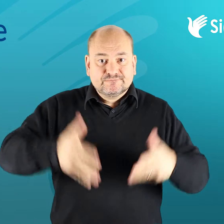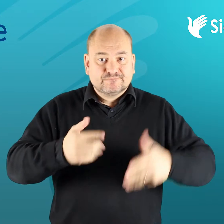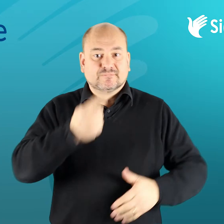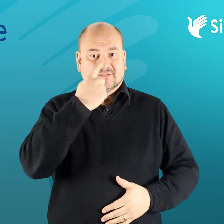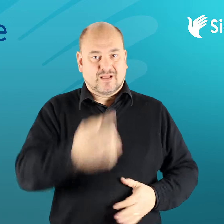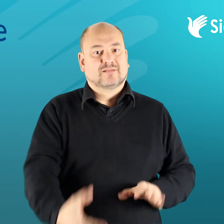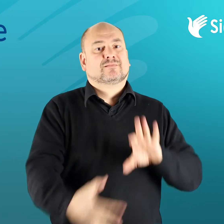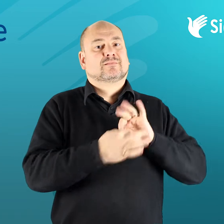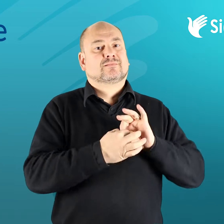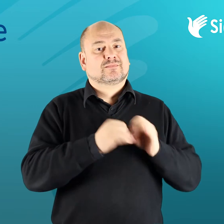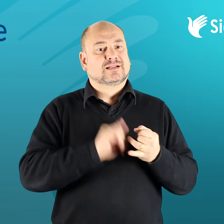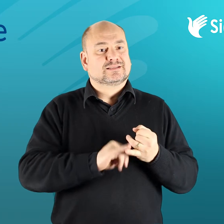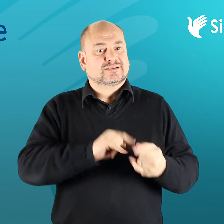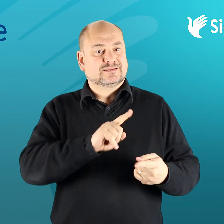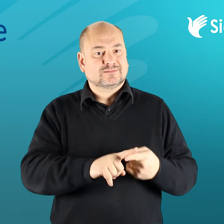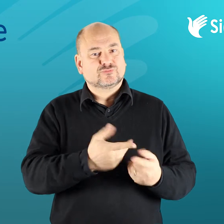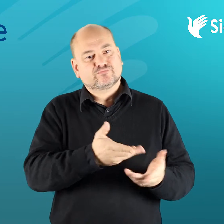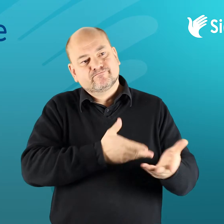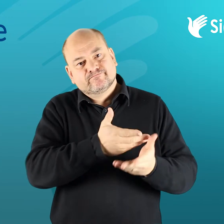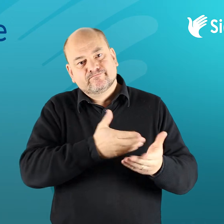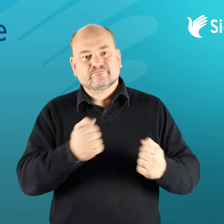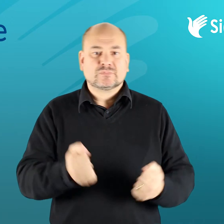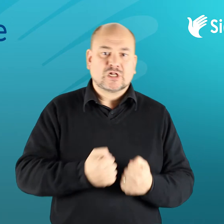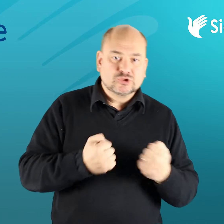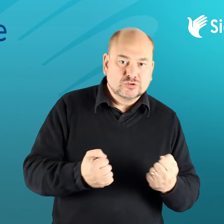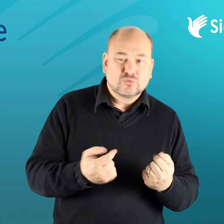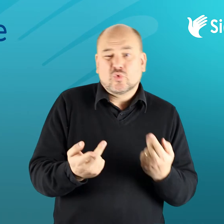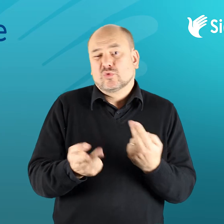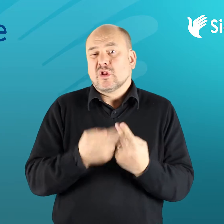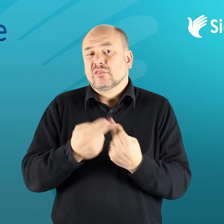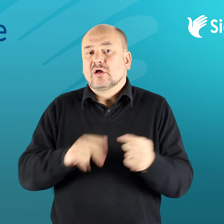to contact SSE about their energy and other services